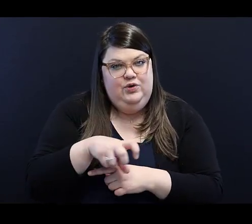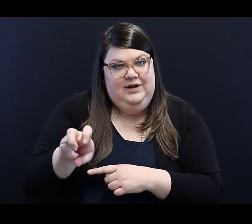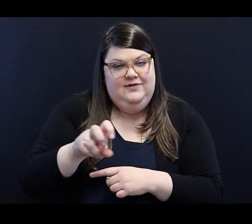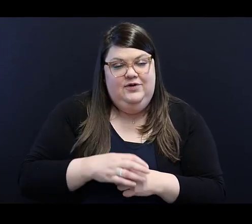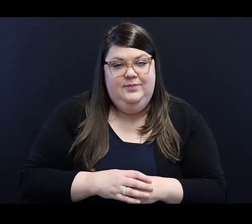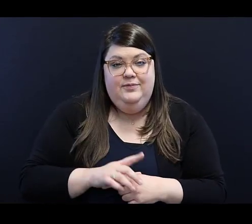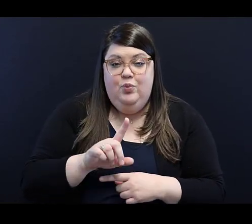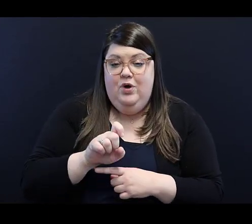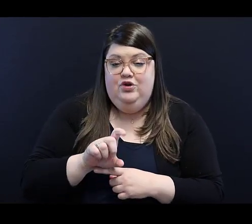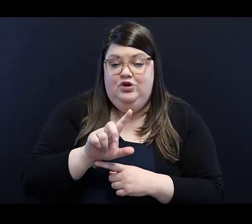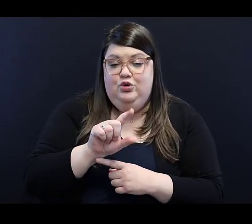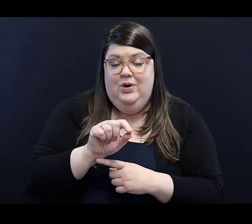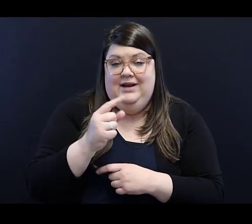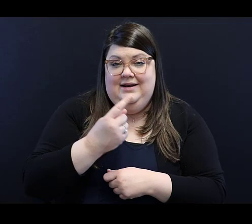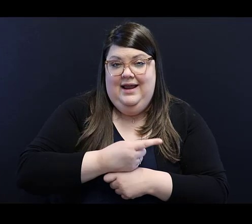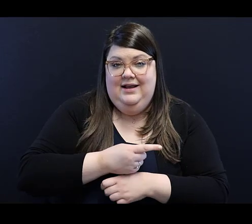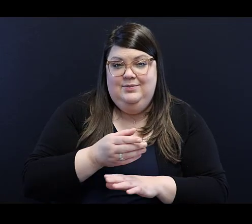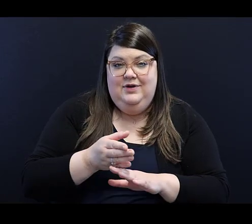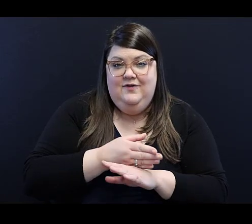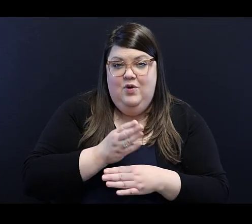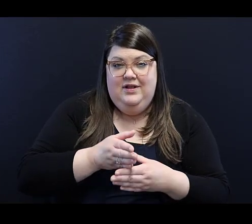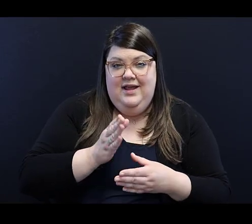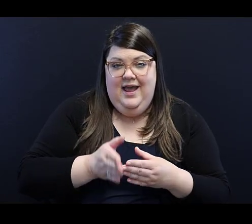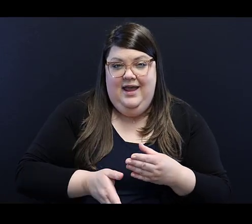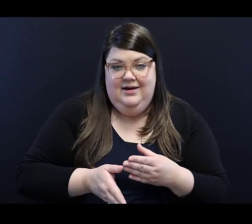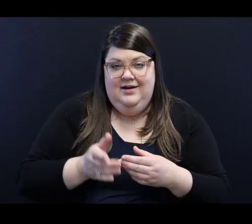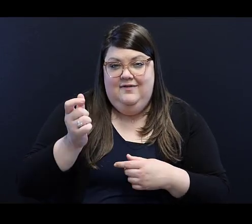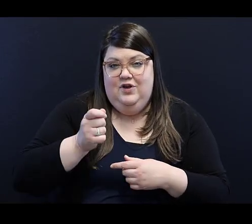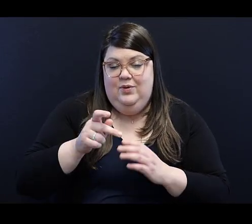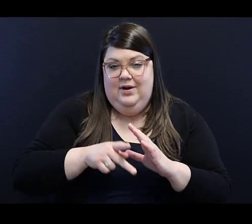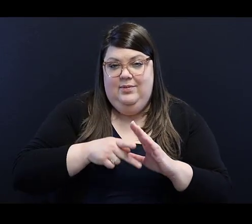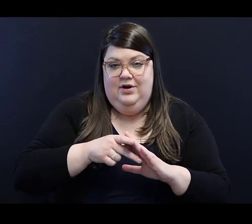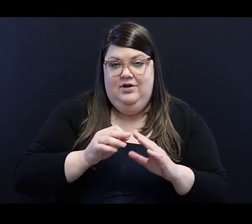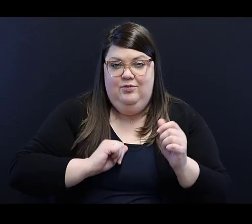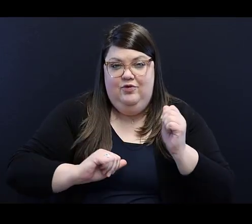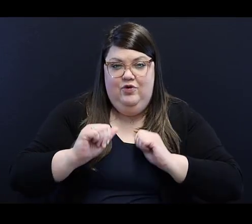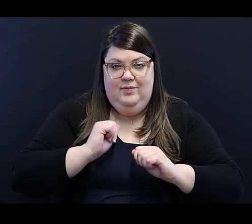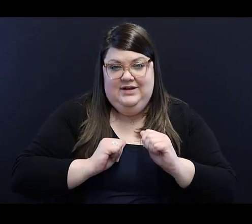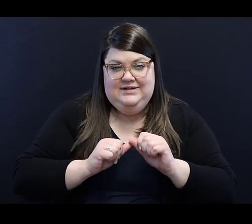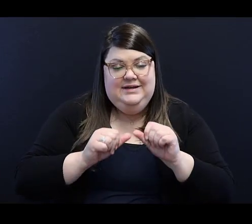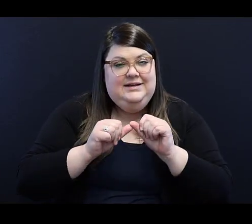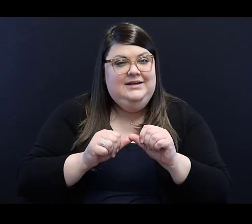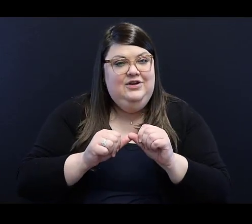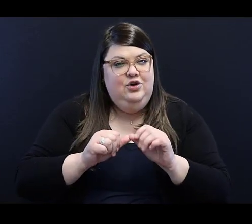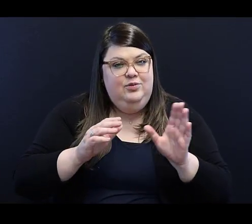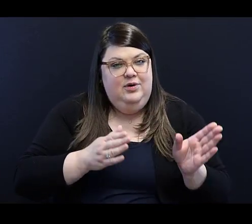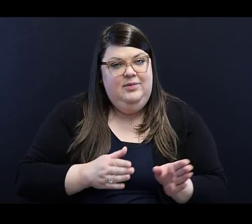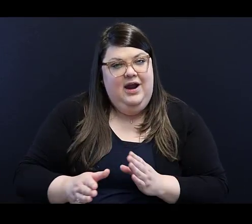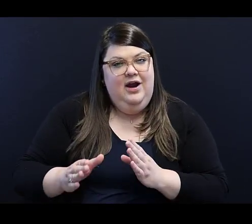At 120 days before the end of the grant period of performance, continue to prepare the website